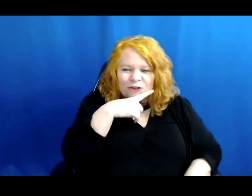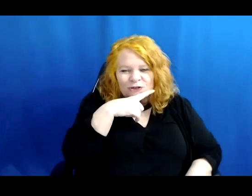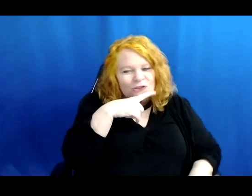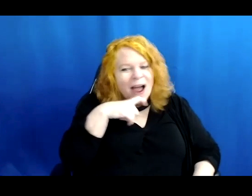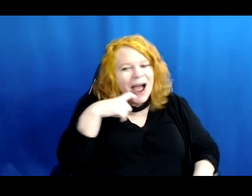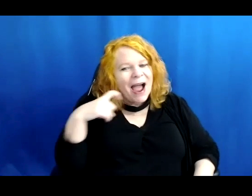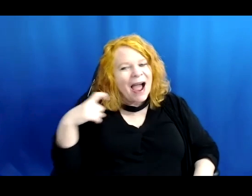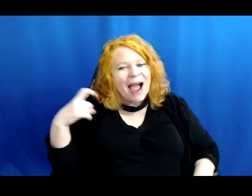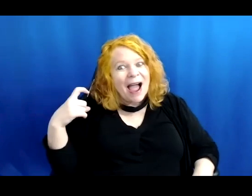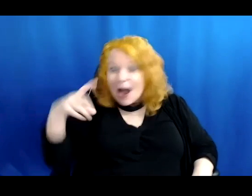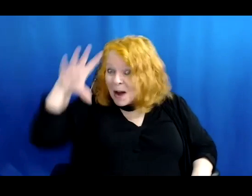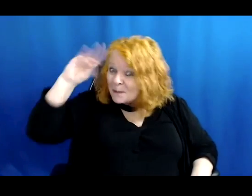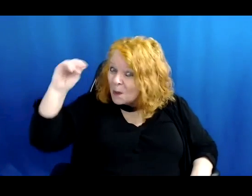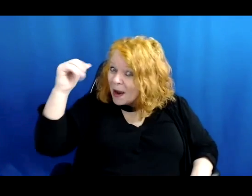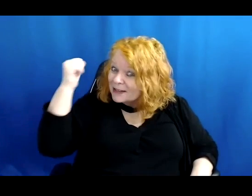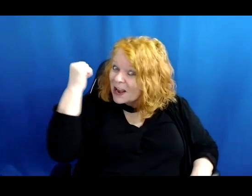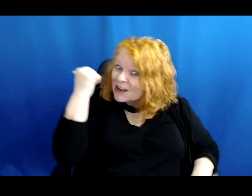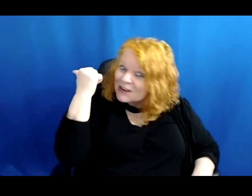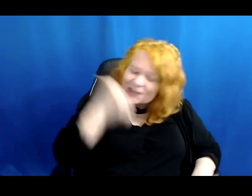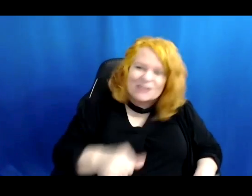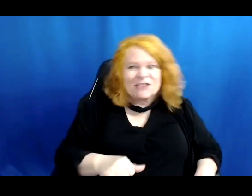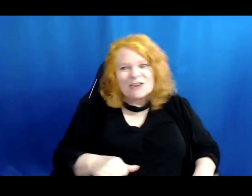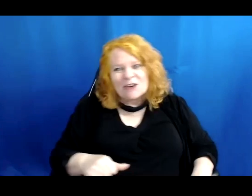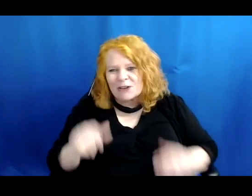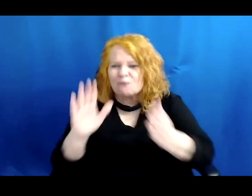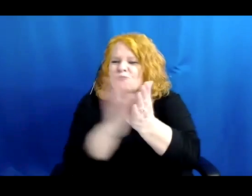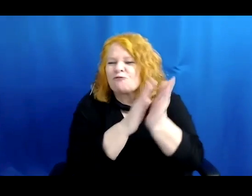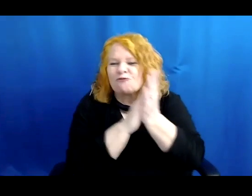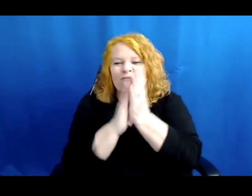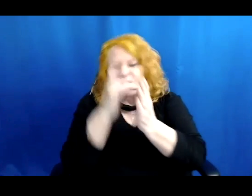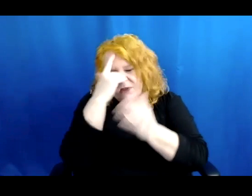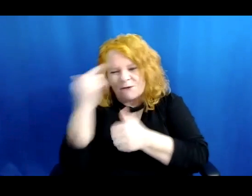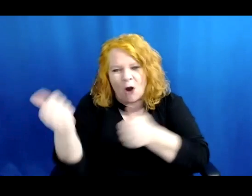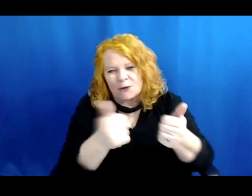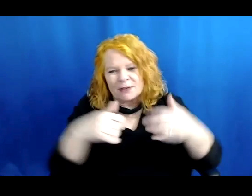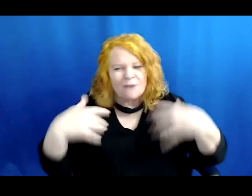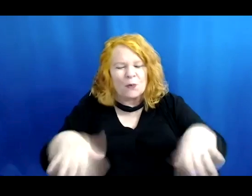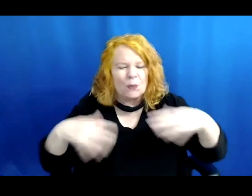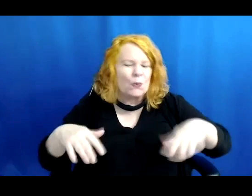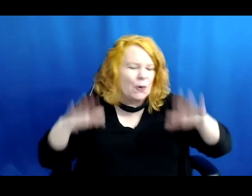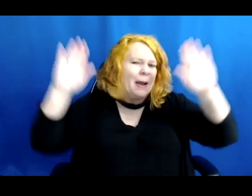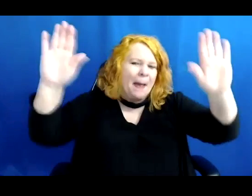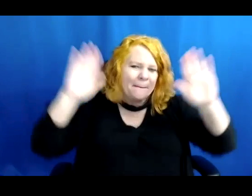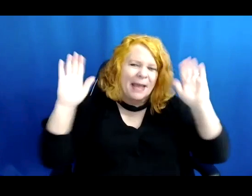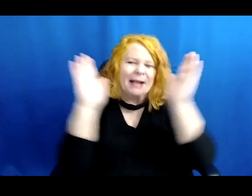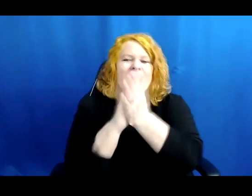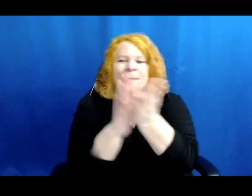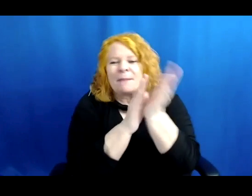Boys and girls, give yourself a huge round of applause, a big clap! That was amazing